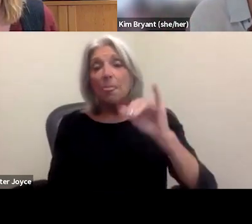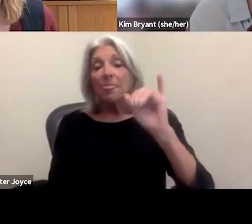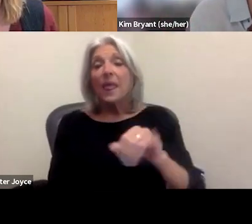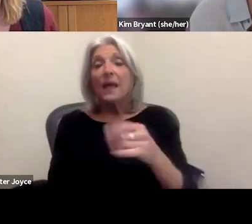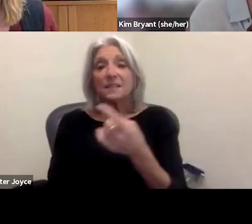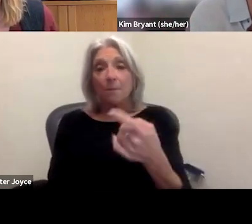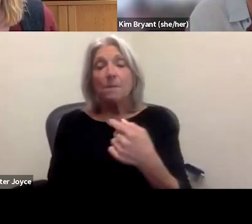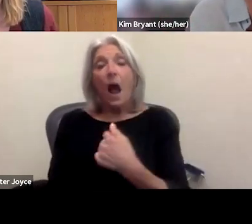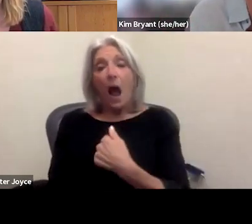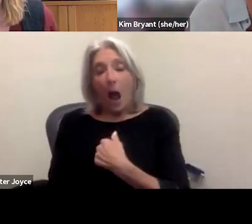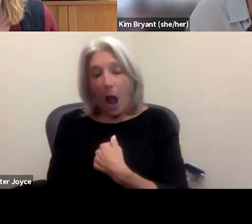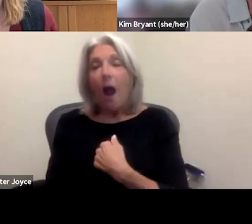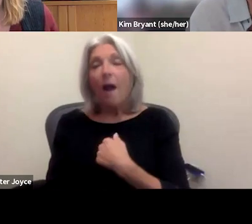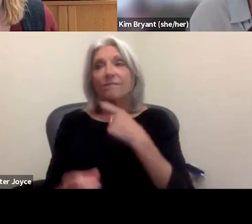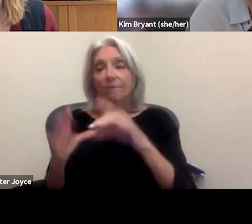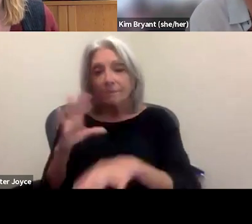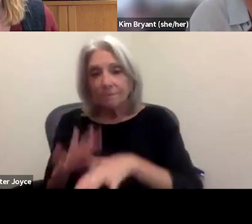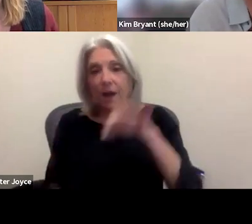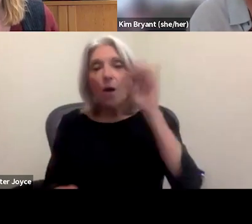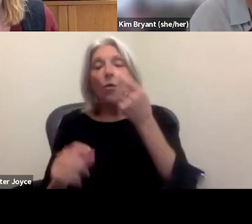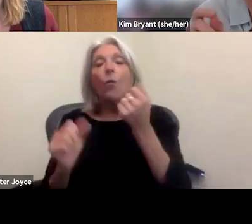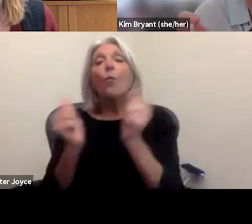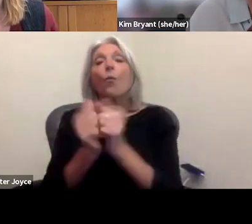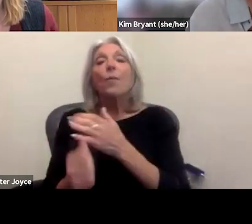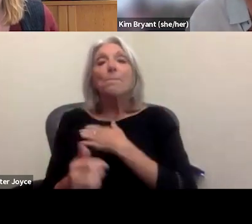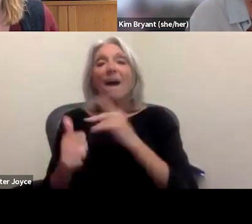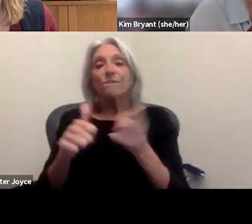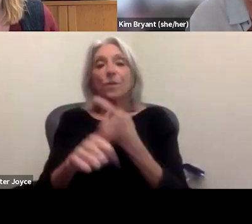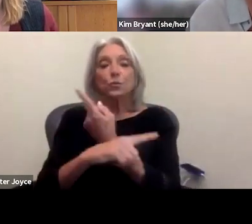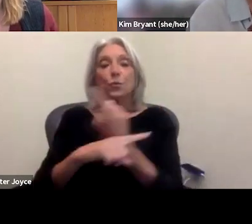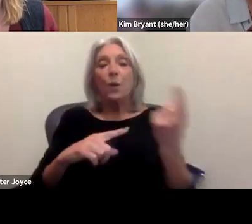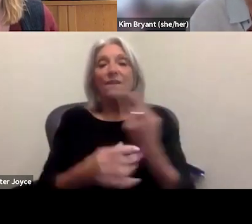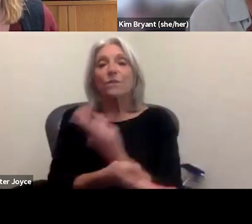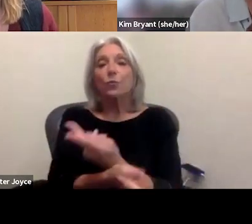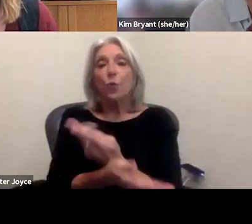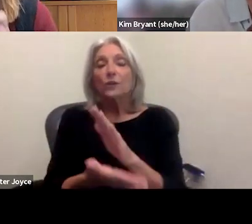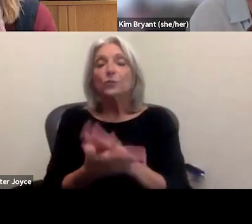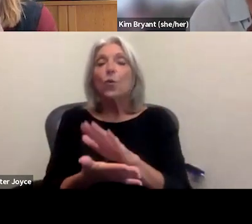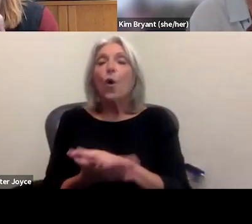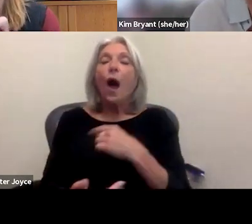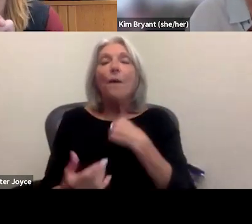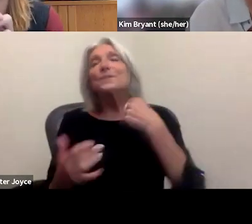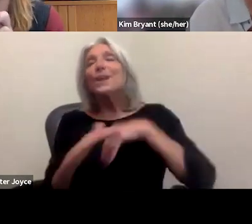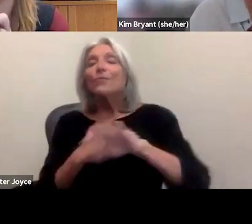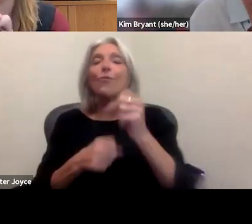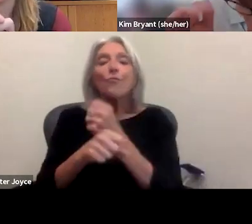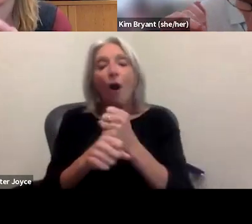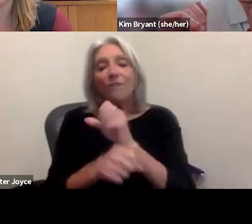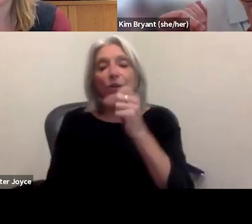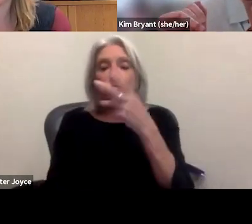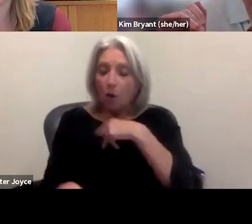in my very first week of grad school. And I was in a coffee shop reading my introductory text,